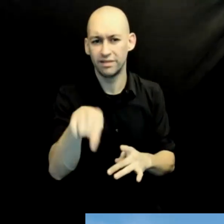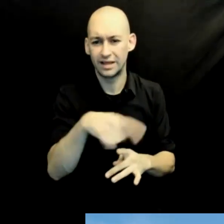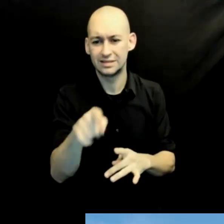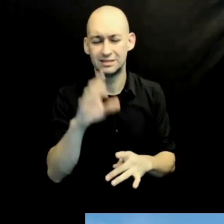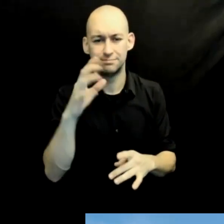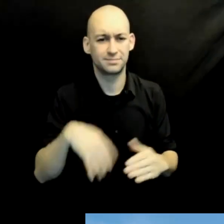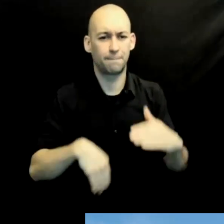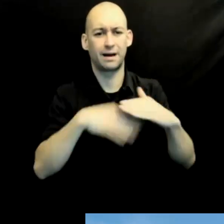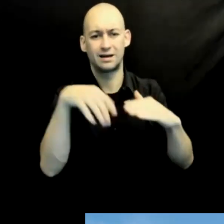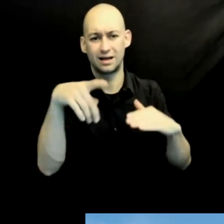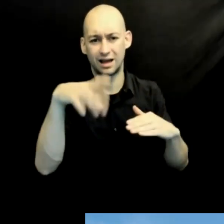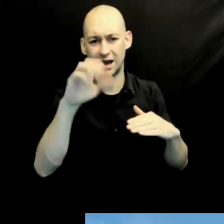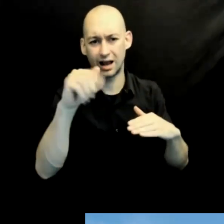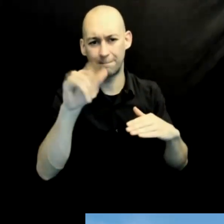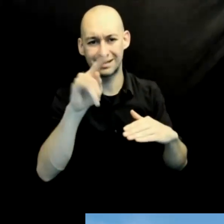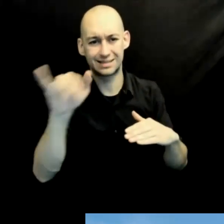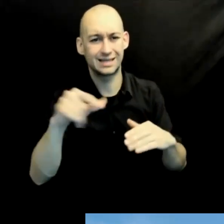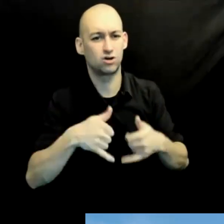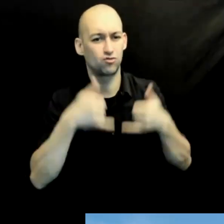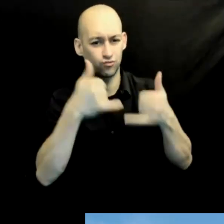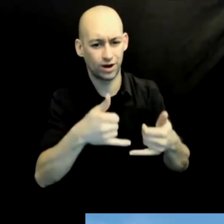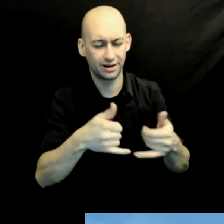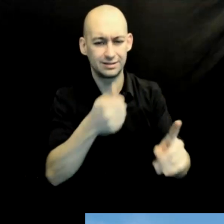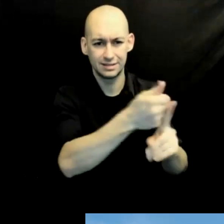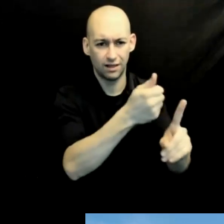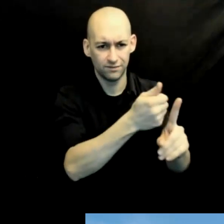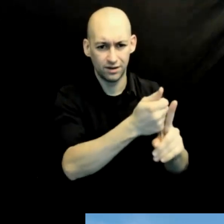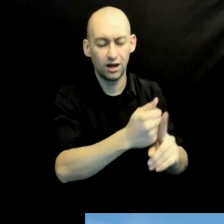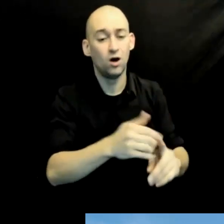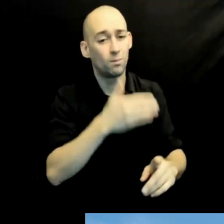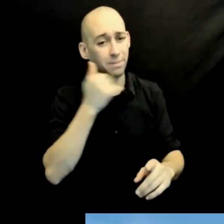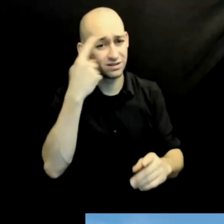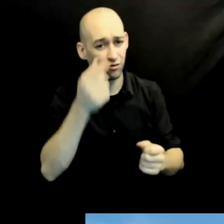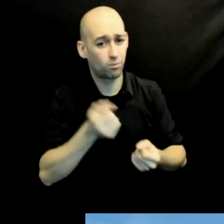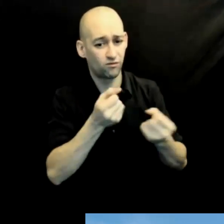Program in itself, would it be best to provide public comment in that particular section? So